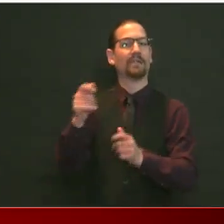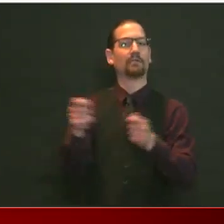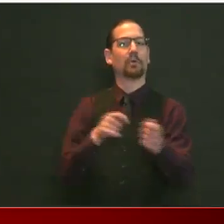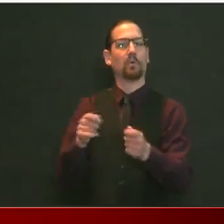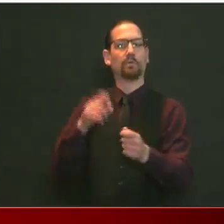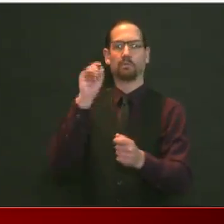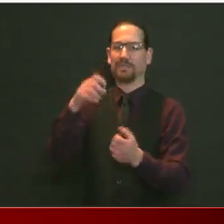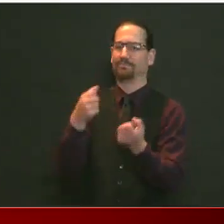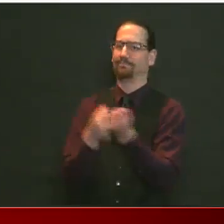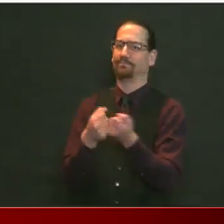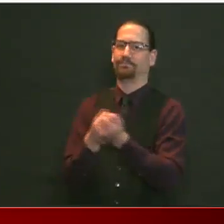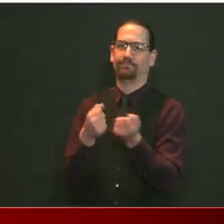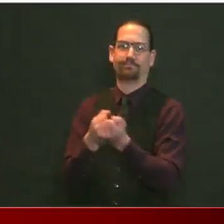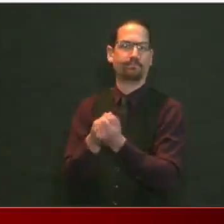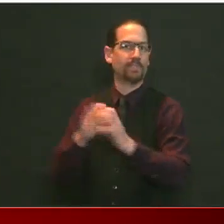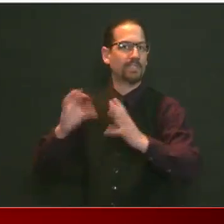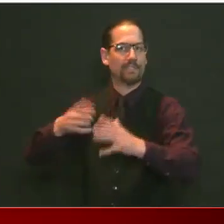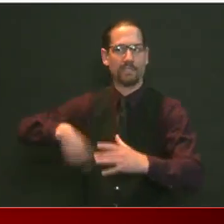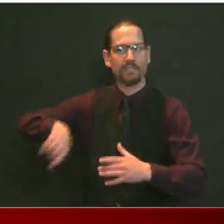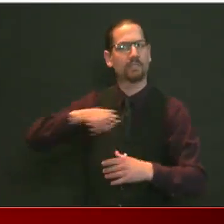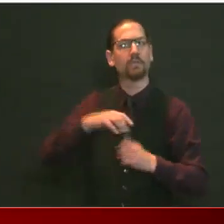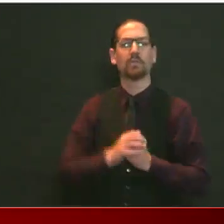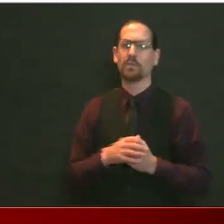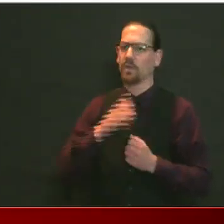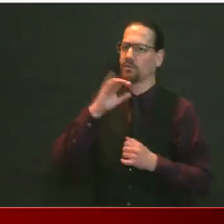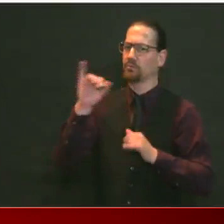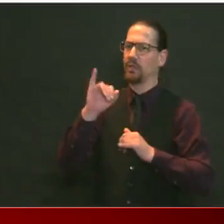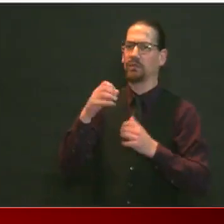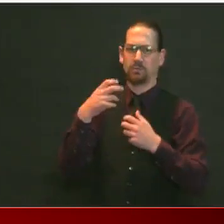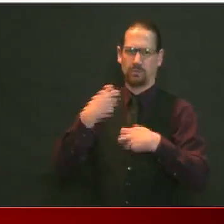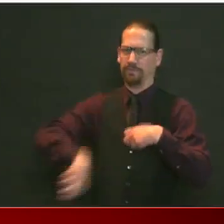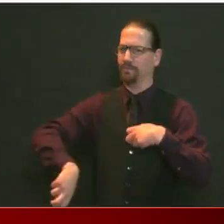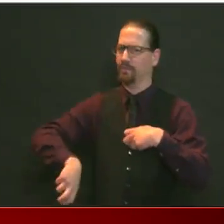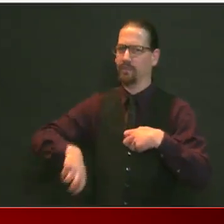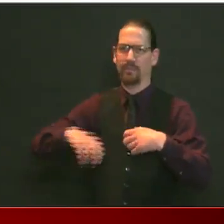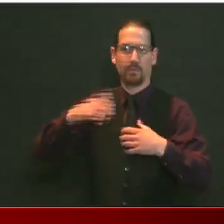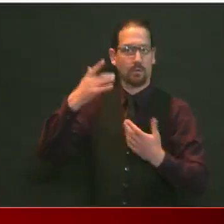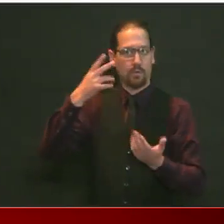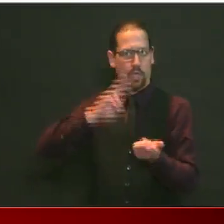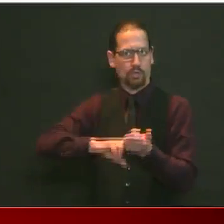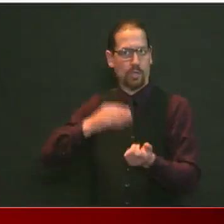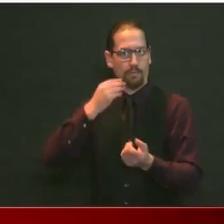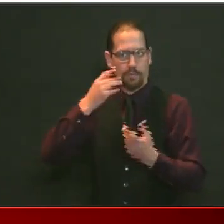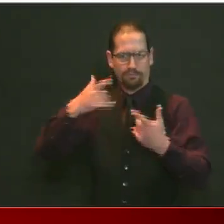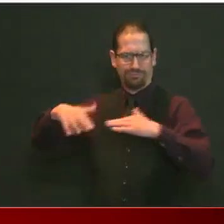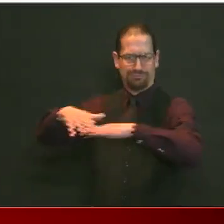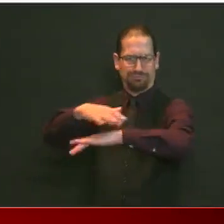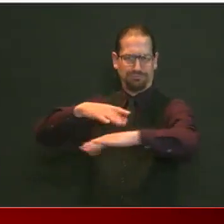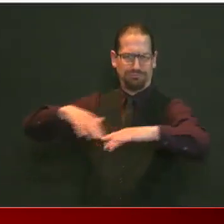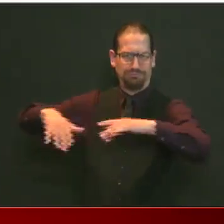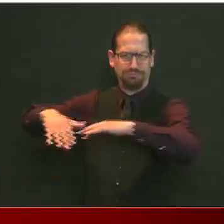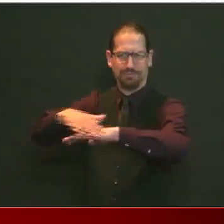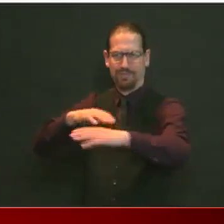DOCTOR SAID, YOU KNOW, WE NEED TO HELP THESE HOMES WITH INFECTION CONTROL. A LOT OF THESE NURSING HOMES HAVE --